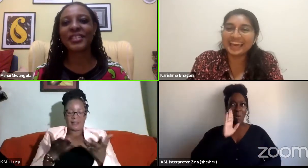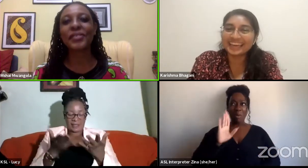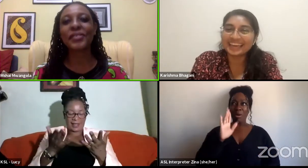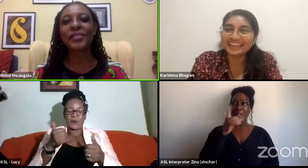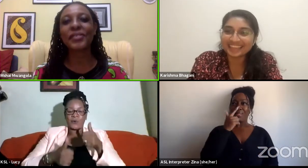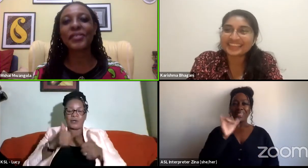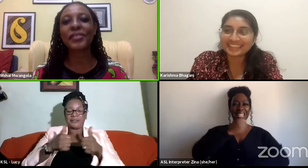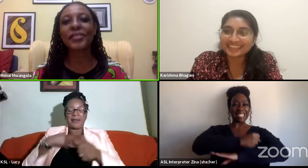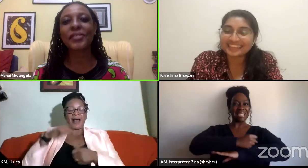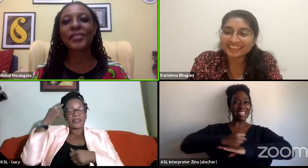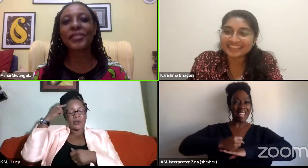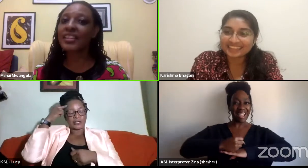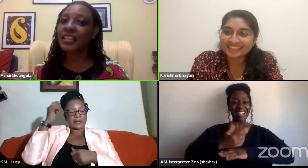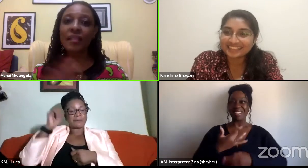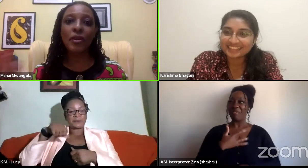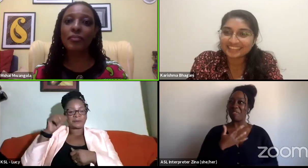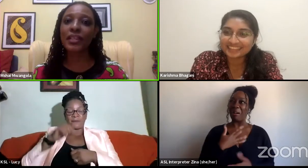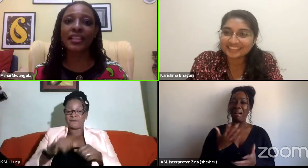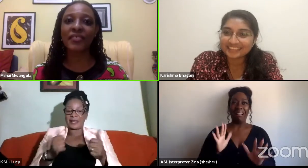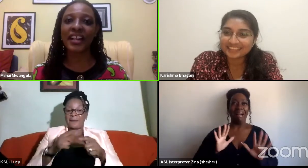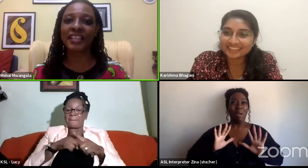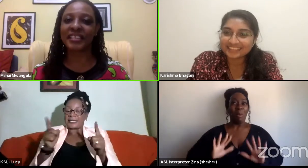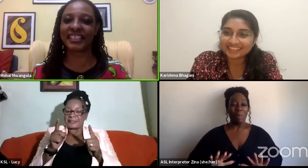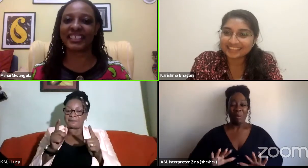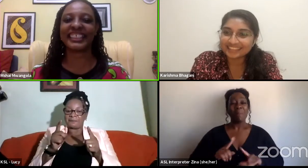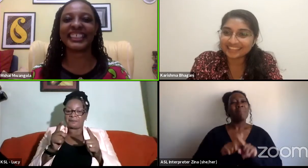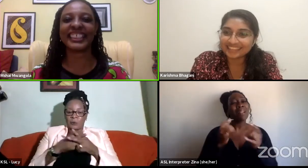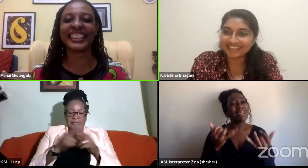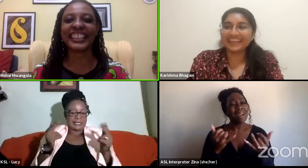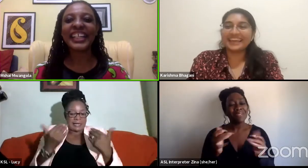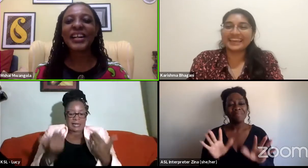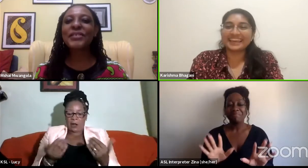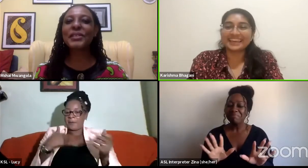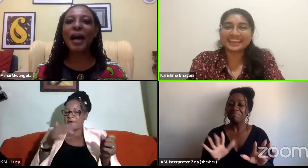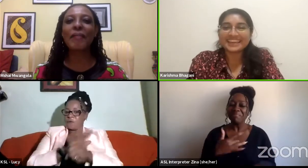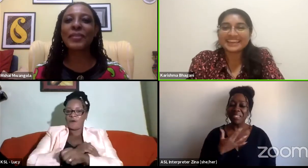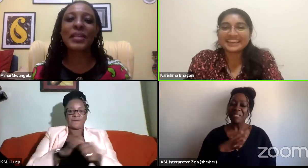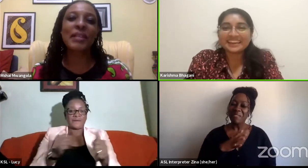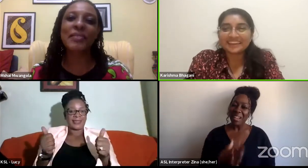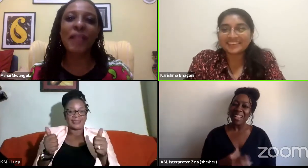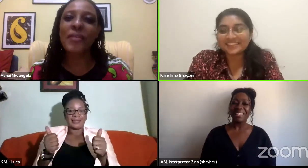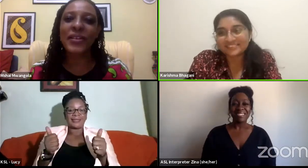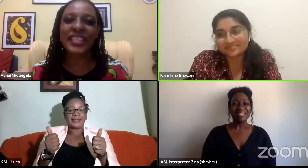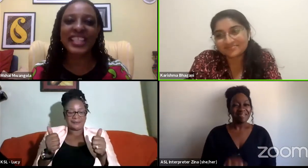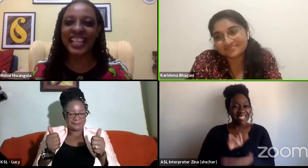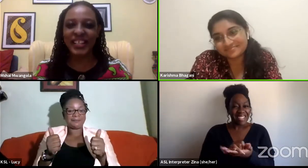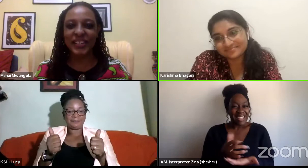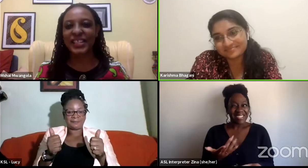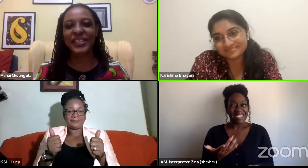So now that we've started, I'm completely fine, which is what happens when I'm going on stage anyways.